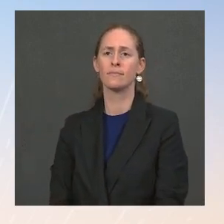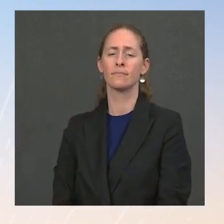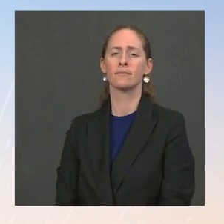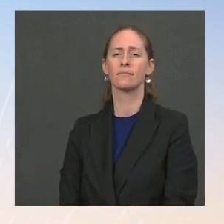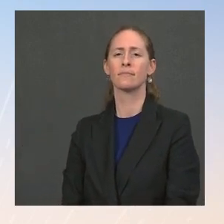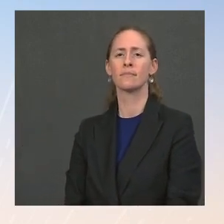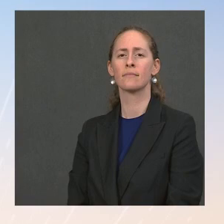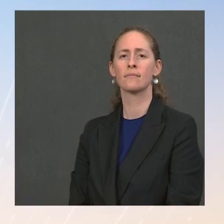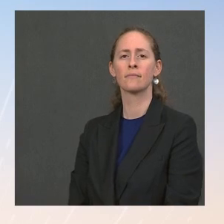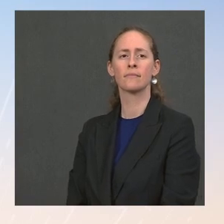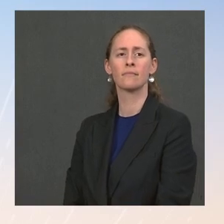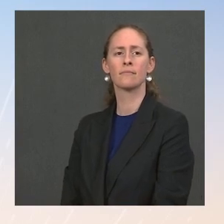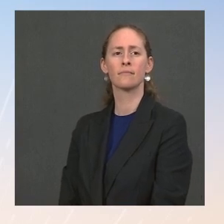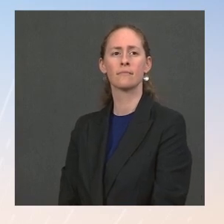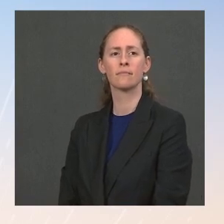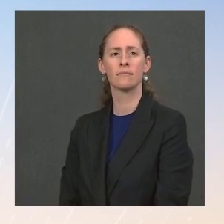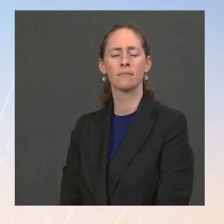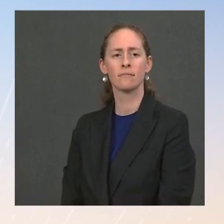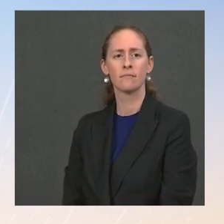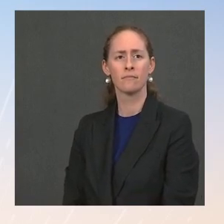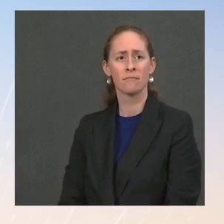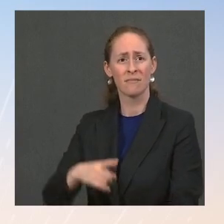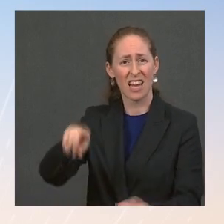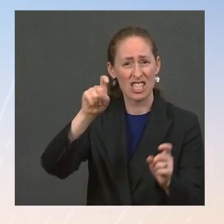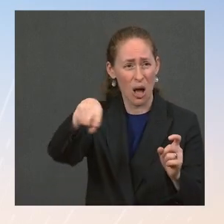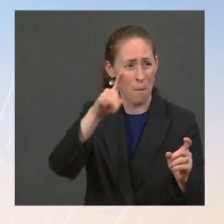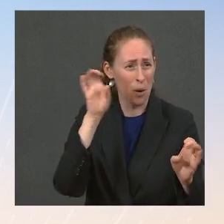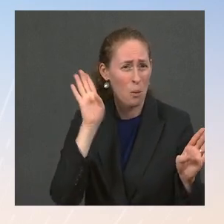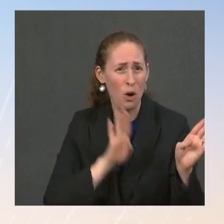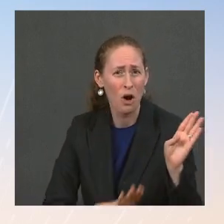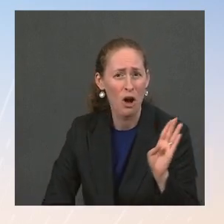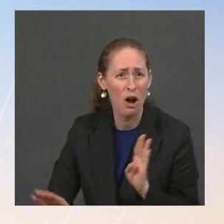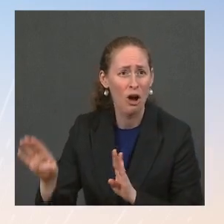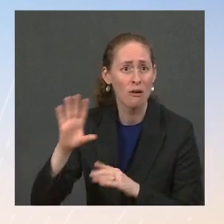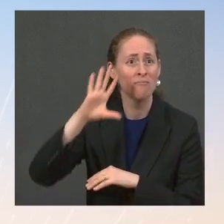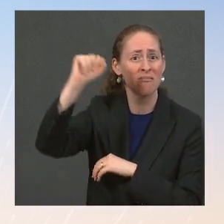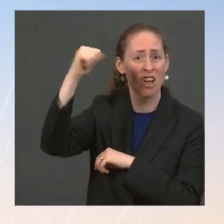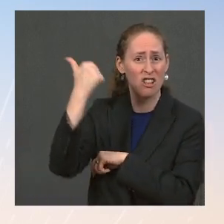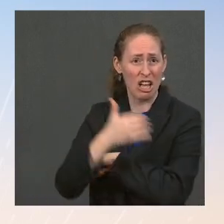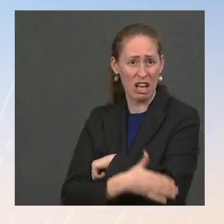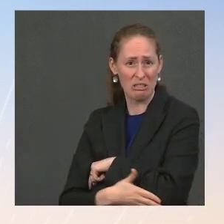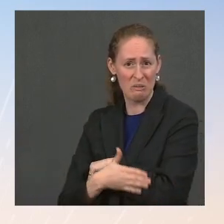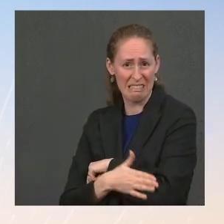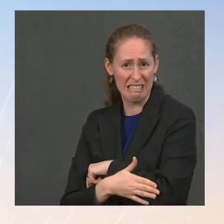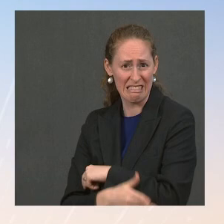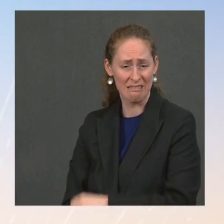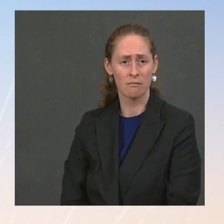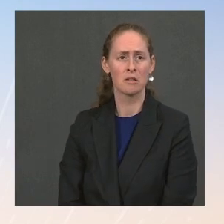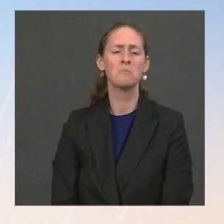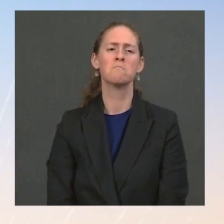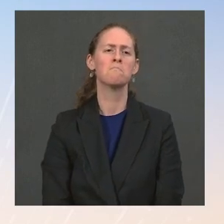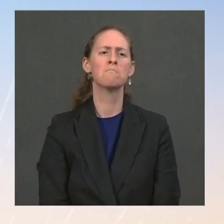Ms. Psaki: I don't think you should make that assessment. We have not made an attribution -- The Press: I'm asking you -- yeah. Ms. Psaki: -- you should not -- we have not made an attribution of the source.